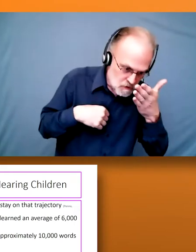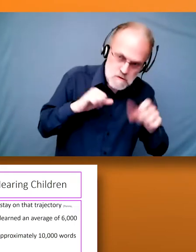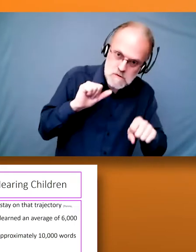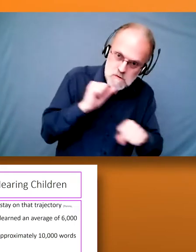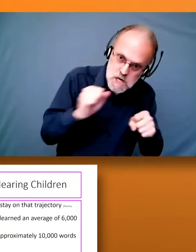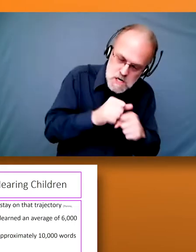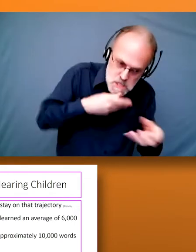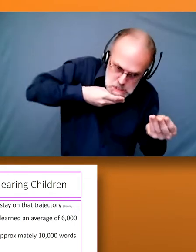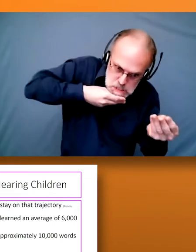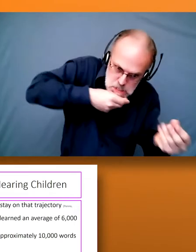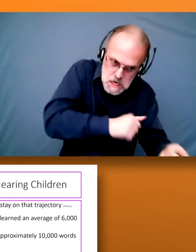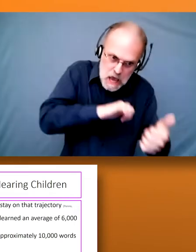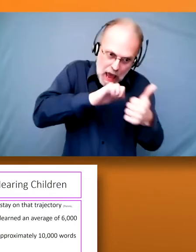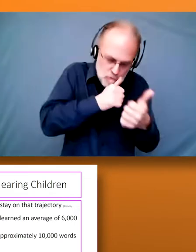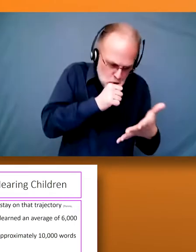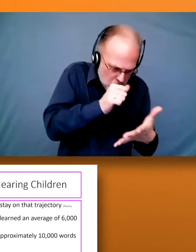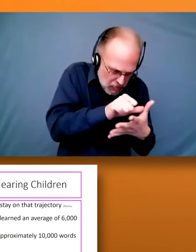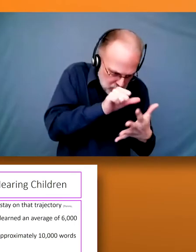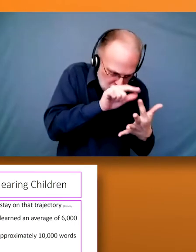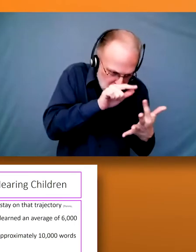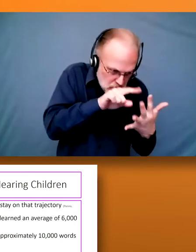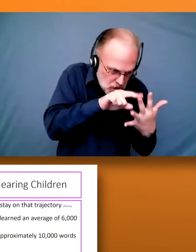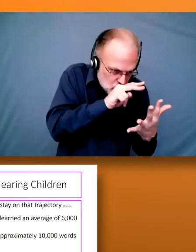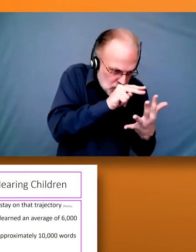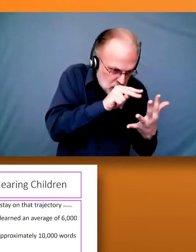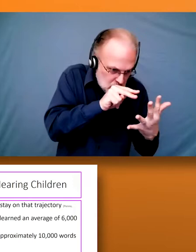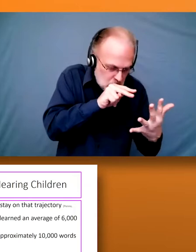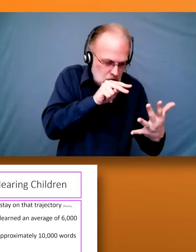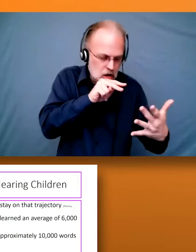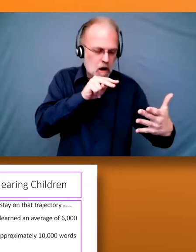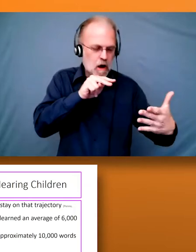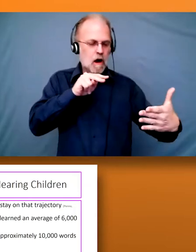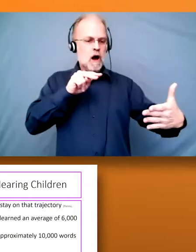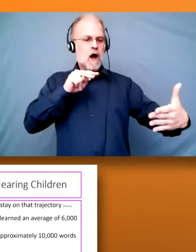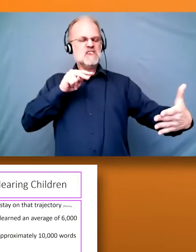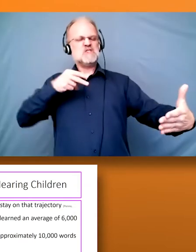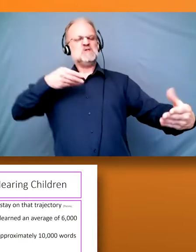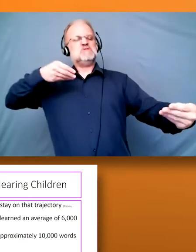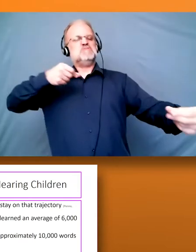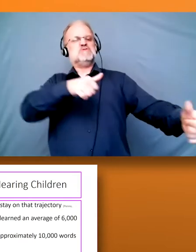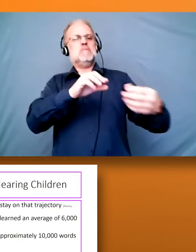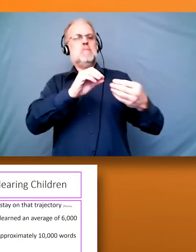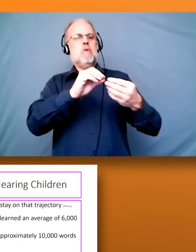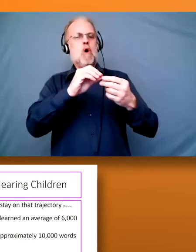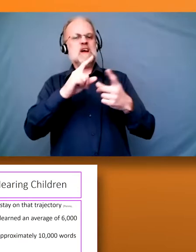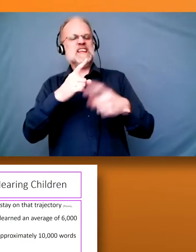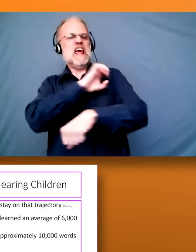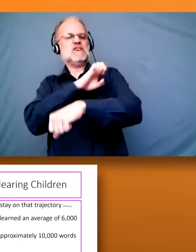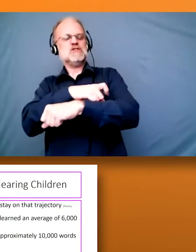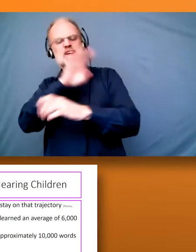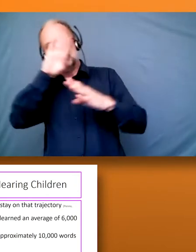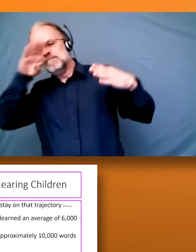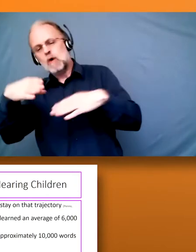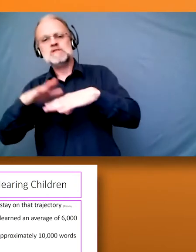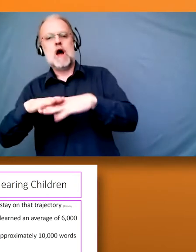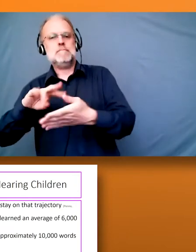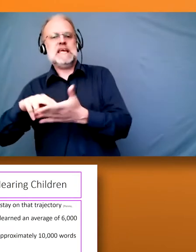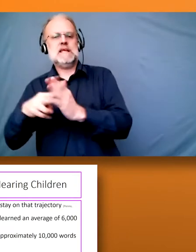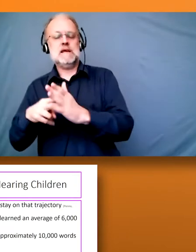because not all of your energy is being spent on that letter-to-letter reading. A lot of our students are still doing that,